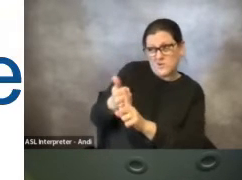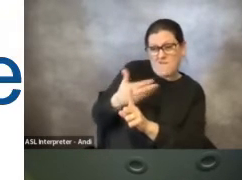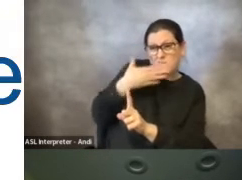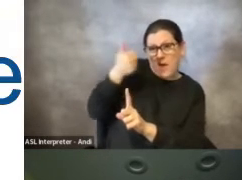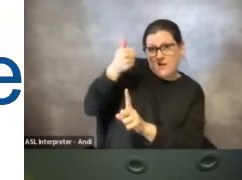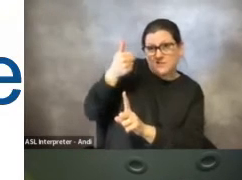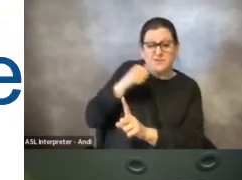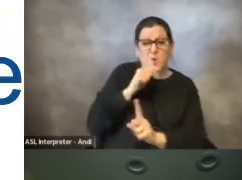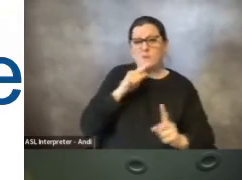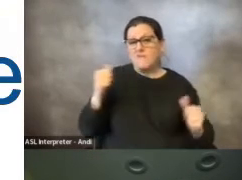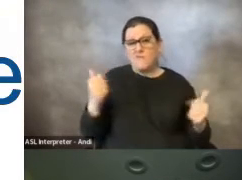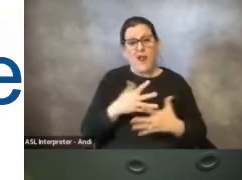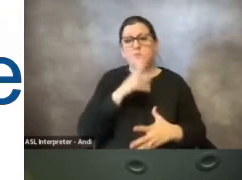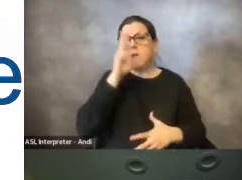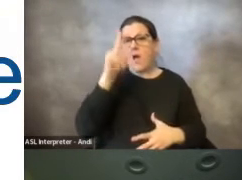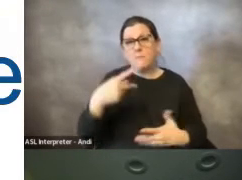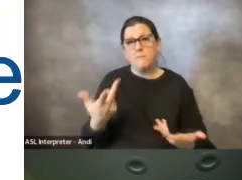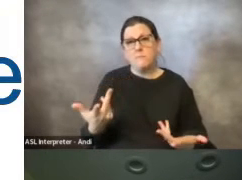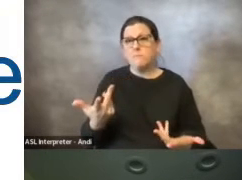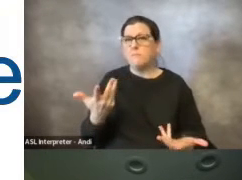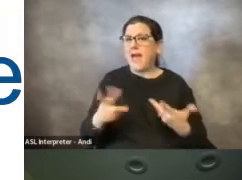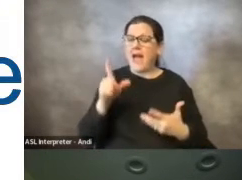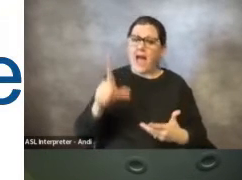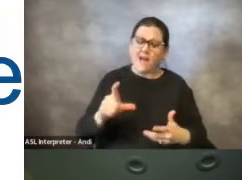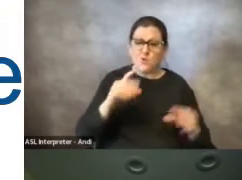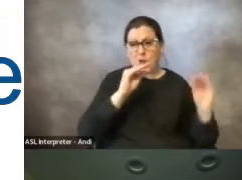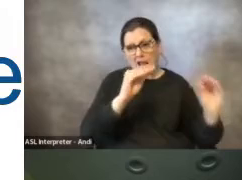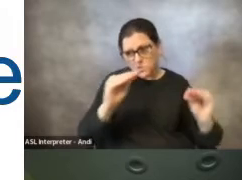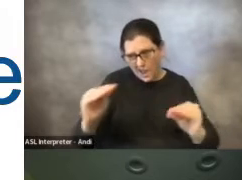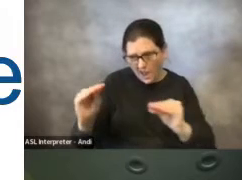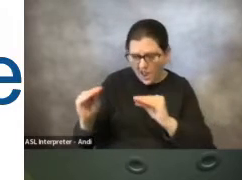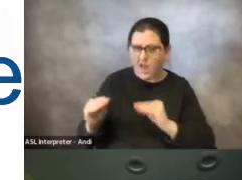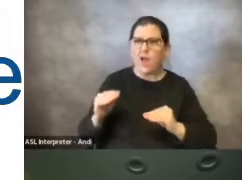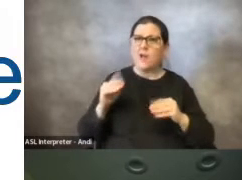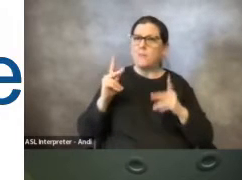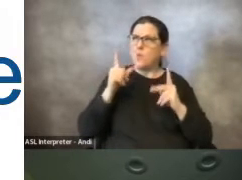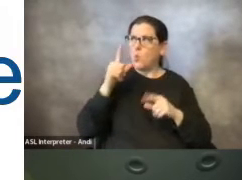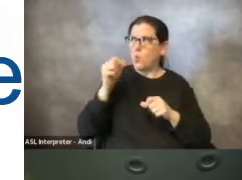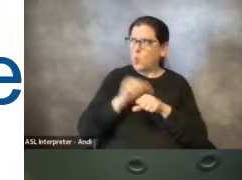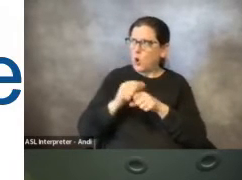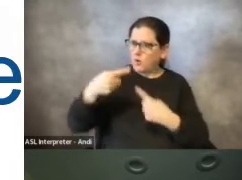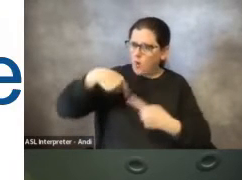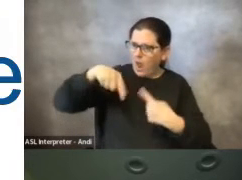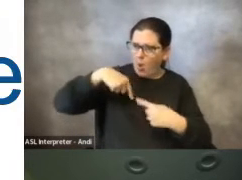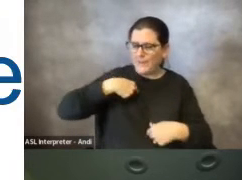afraid, you know, and sometimes, you may have to be the one educating the people working with you about brain injury and what it looks like for you,